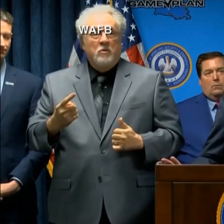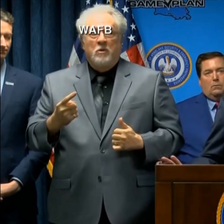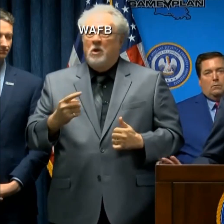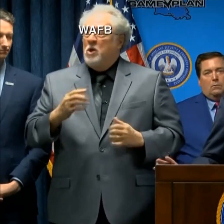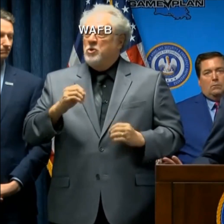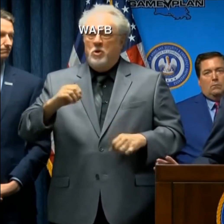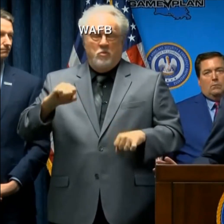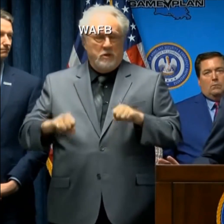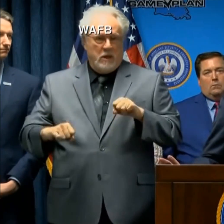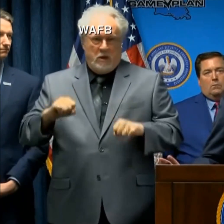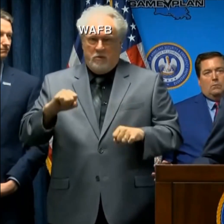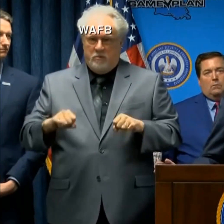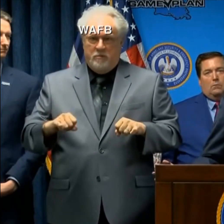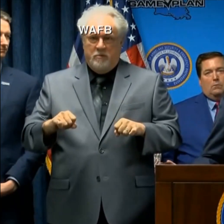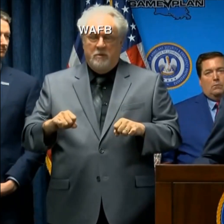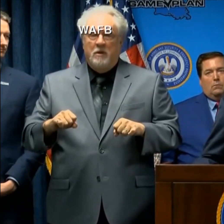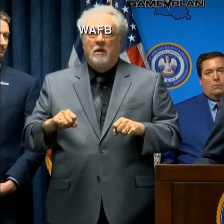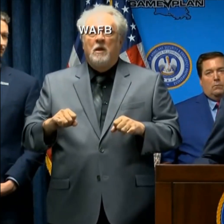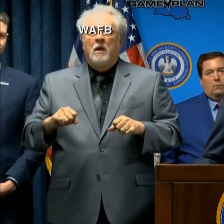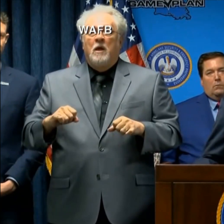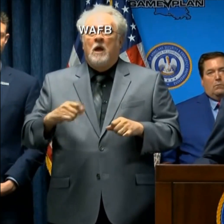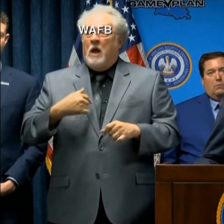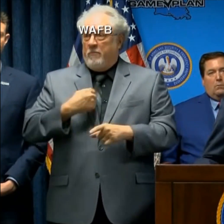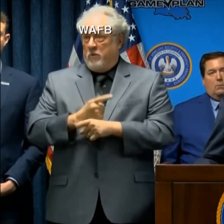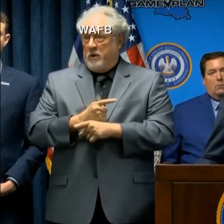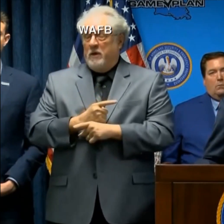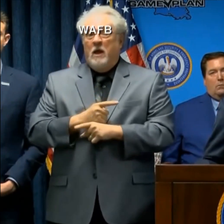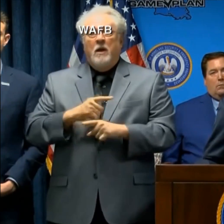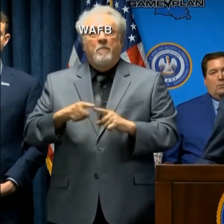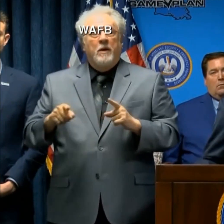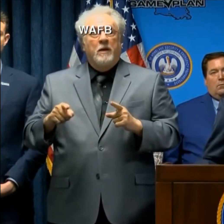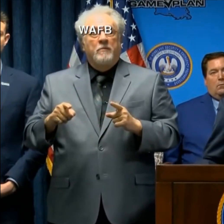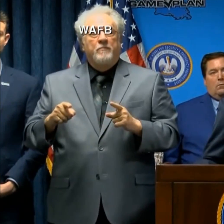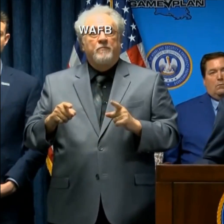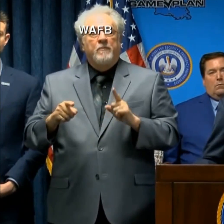that I'm right when I say this is that the extent to which people engage in the